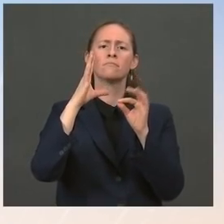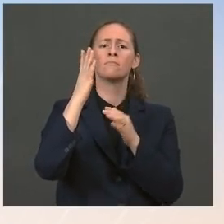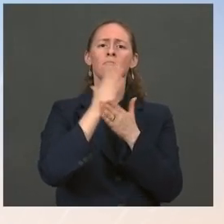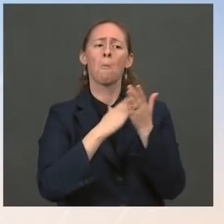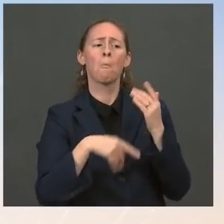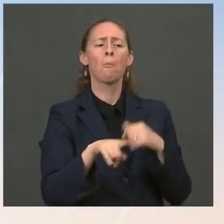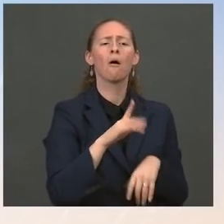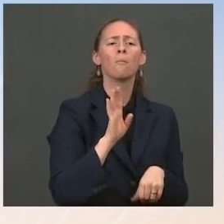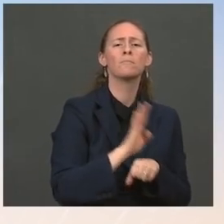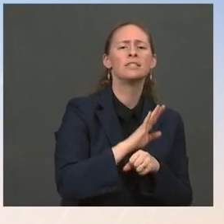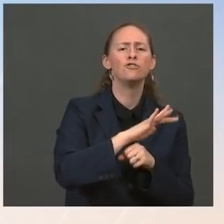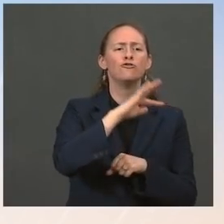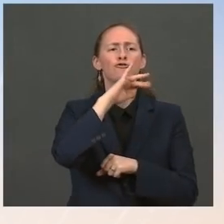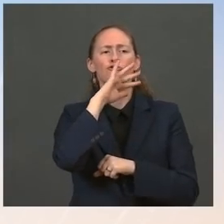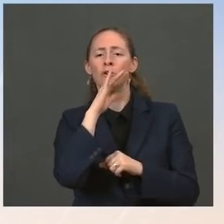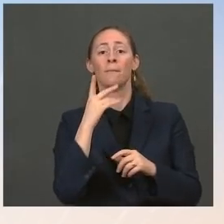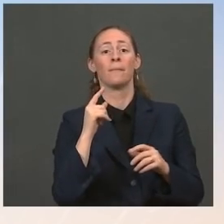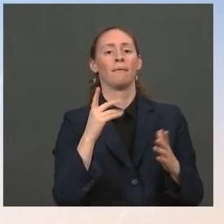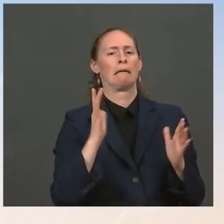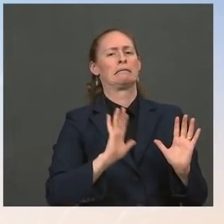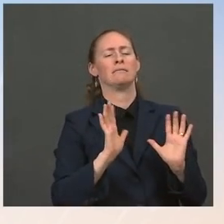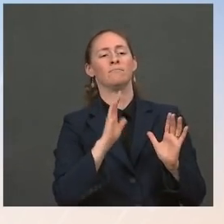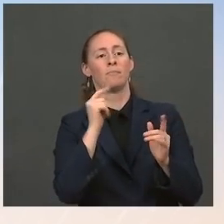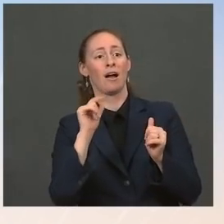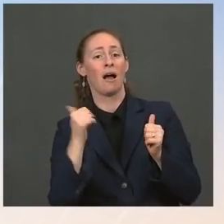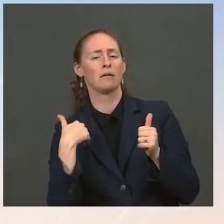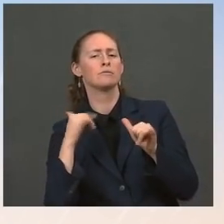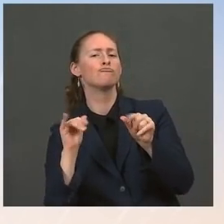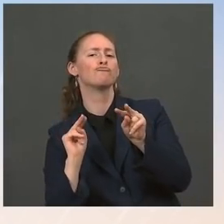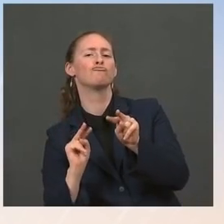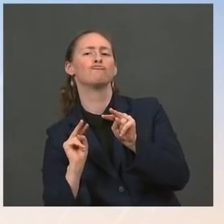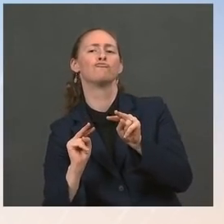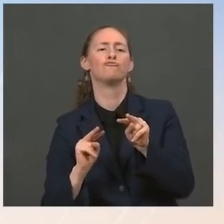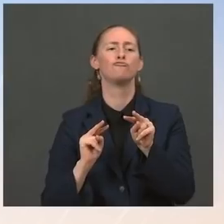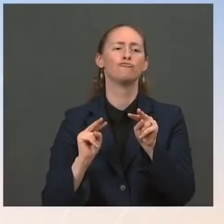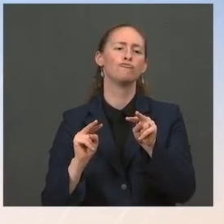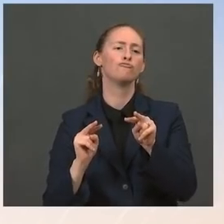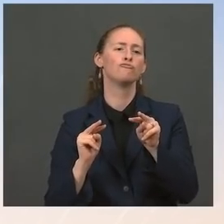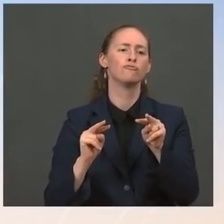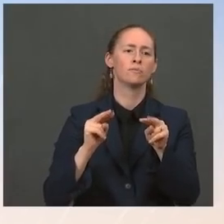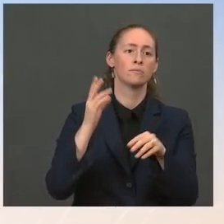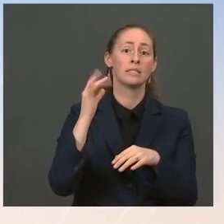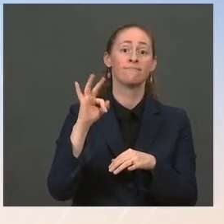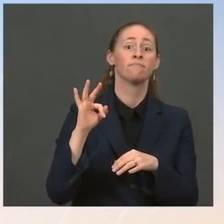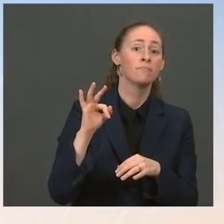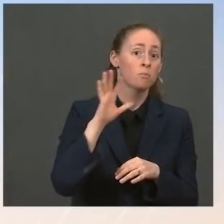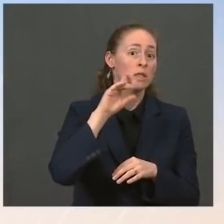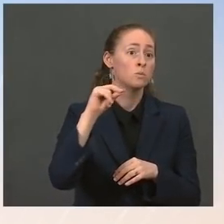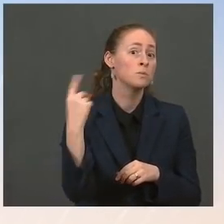at this point in time. We're continuously monitoring. We'll look to take additional steps as needed. The Press: Are you or would you consider restricting